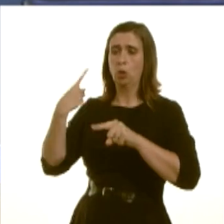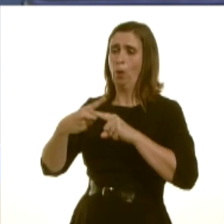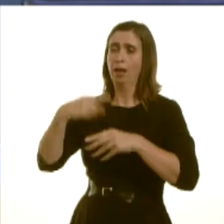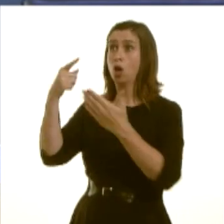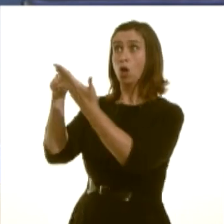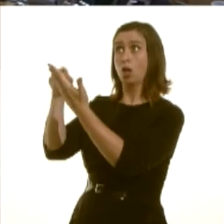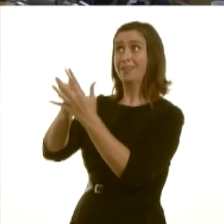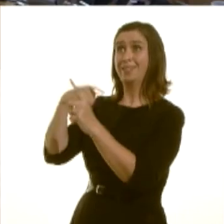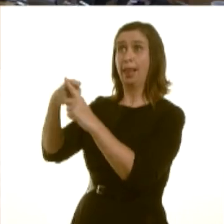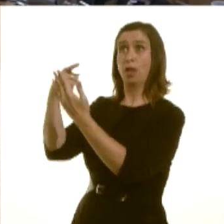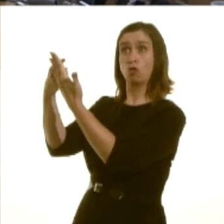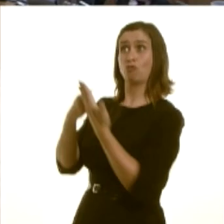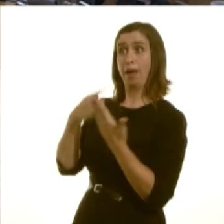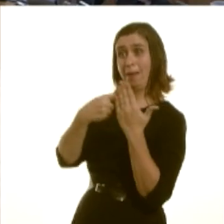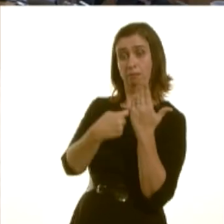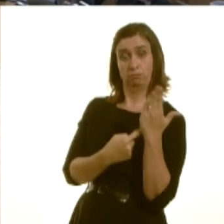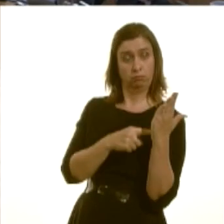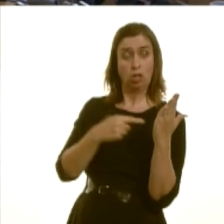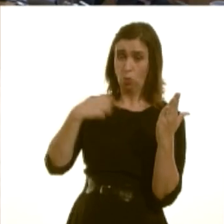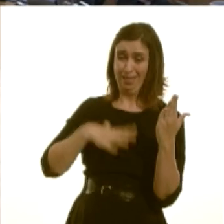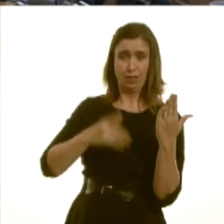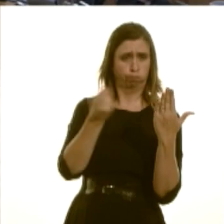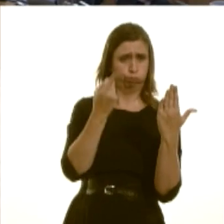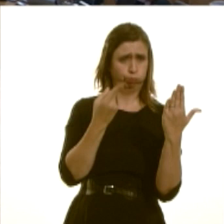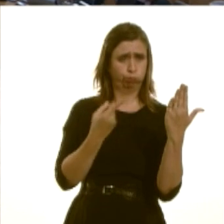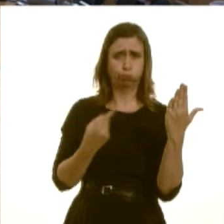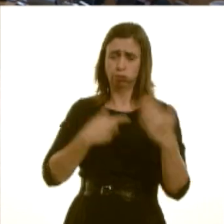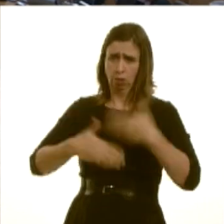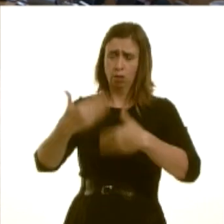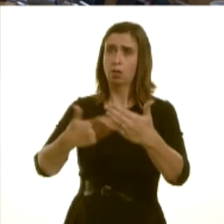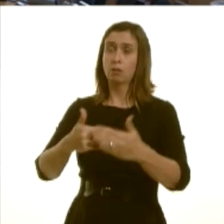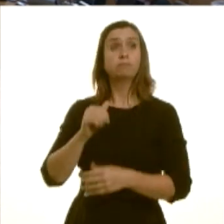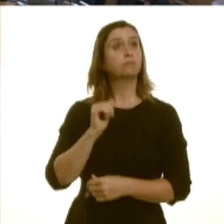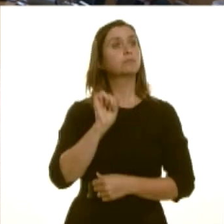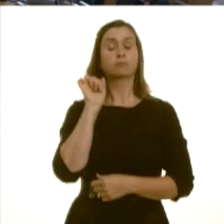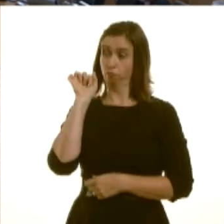Carwyn Jones: Yes, I do. There is no reason now why Silk part 2, or indeed parts of Silk